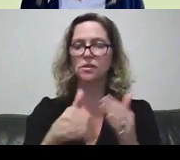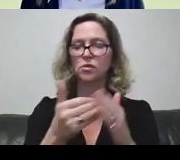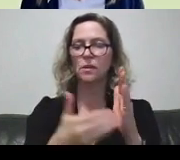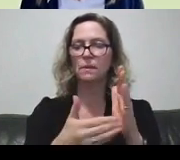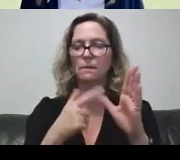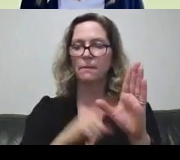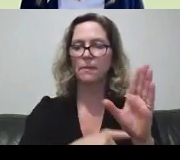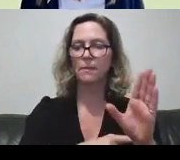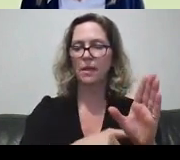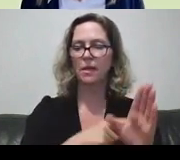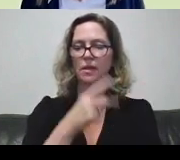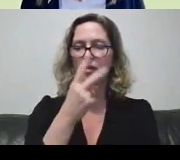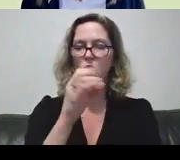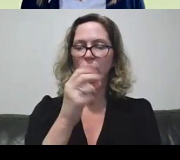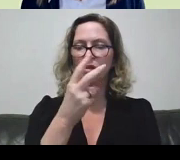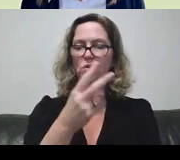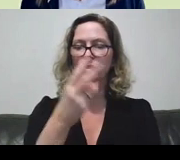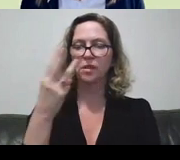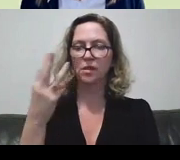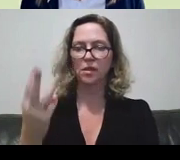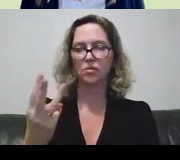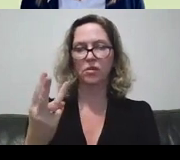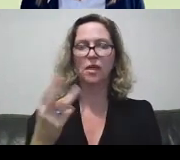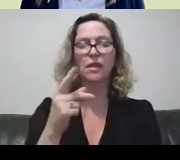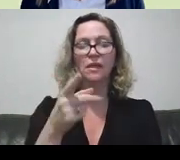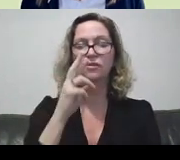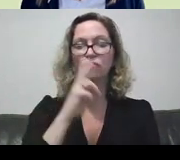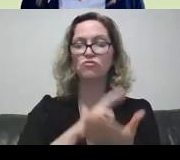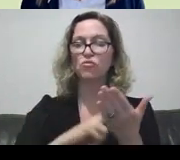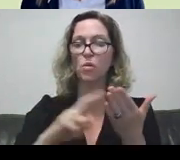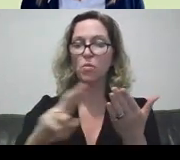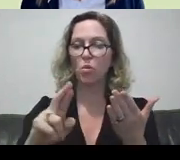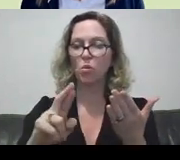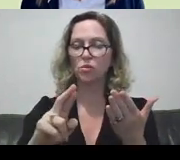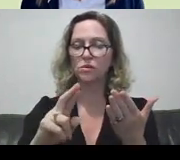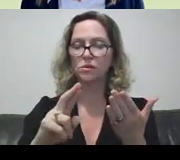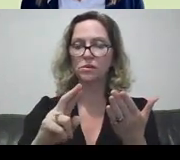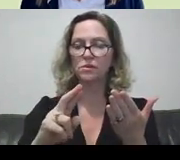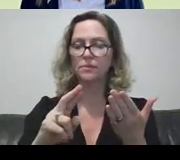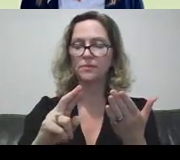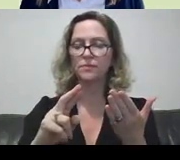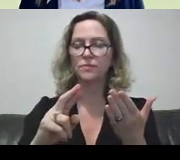reports and we can see that the proportion of applications in relation